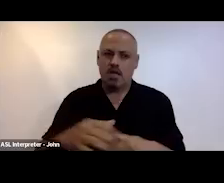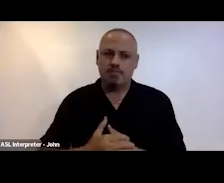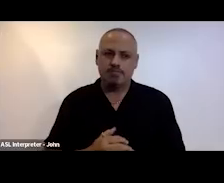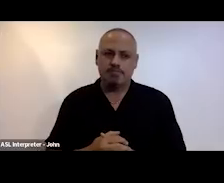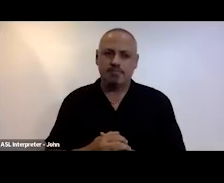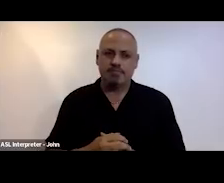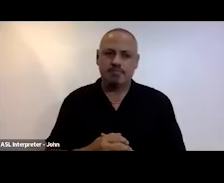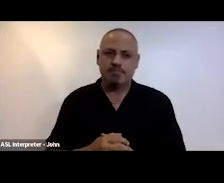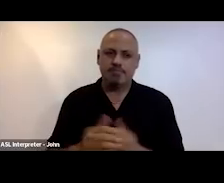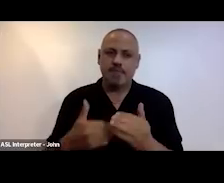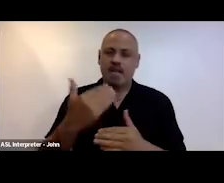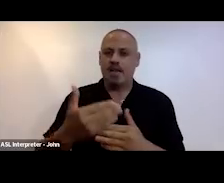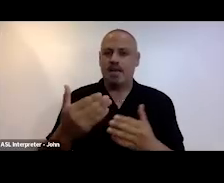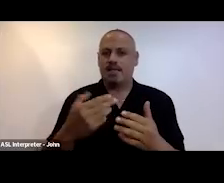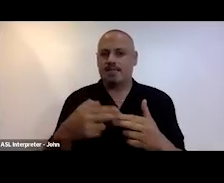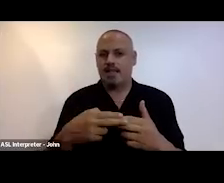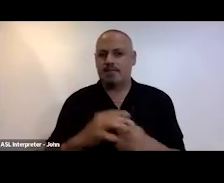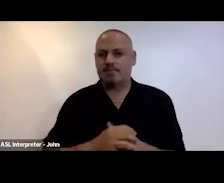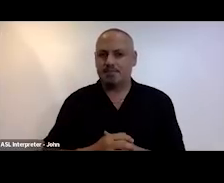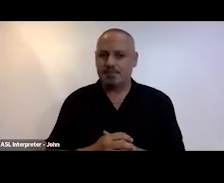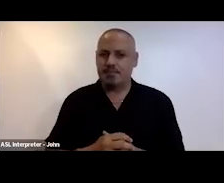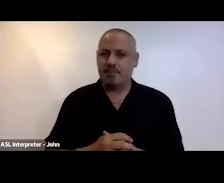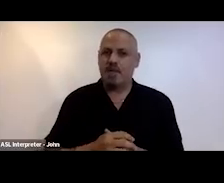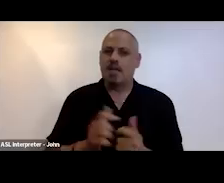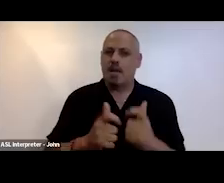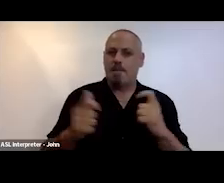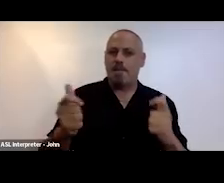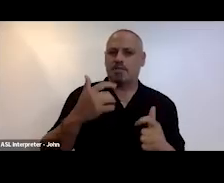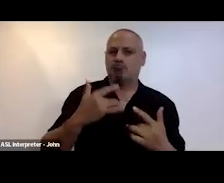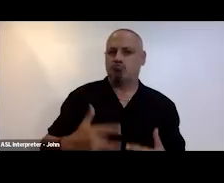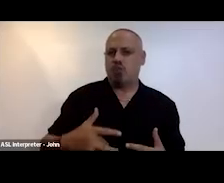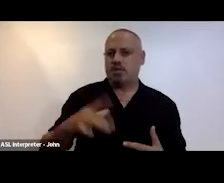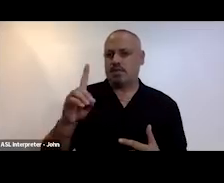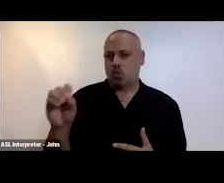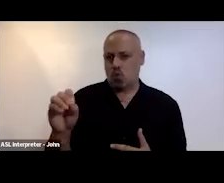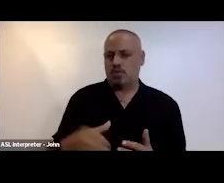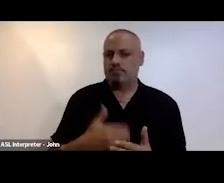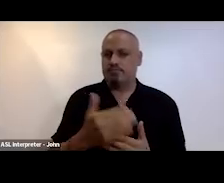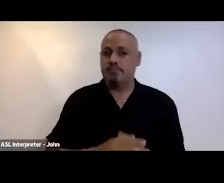So next slide, please. We'll move to major depressive disorder next. Major depressive disorder